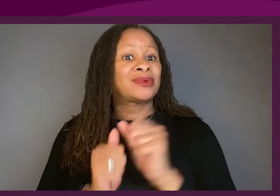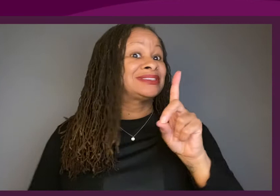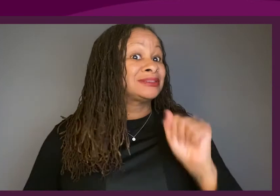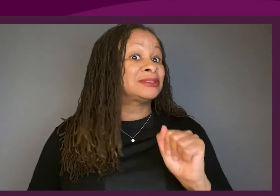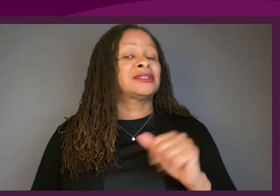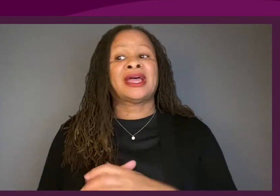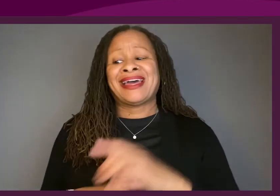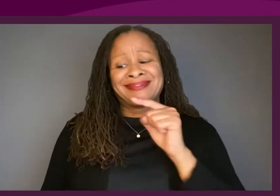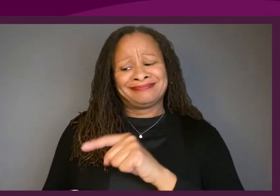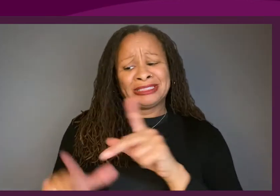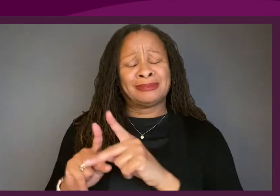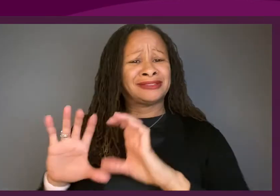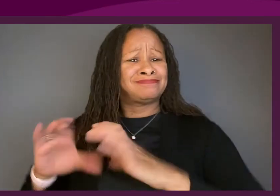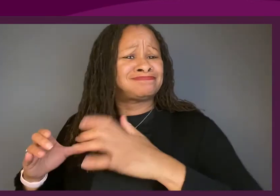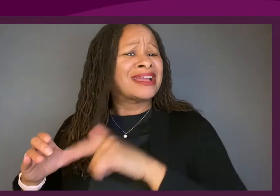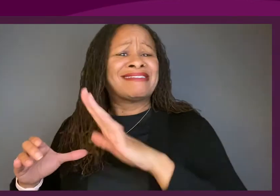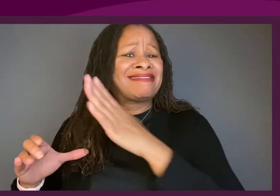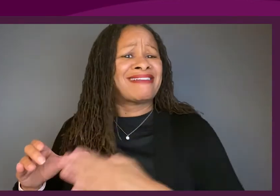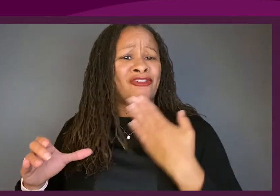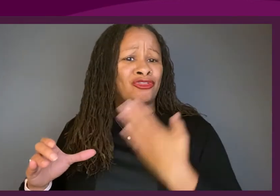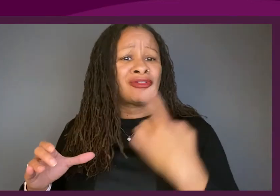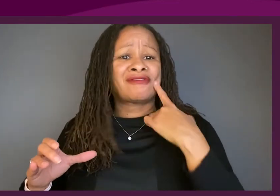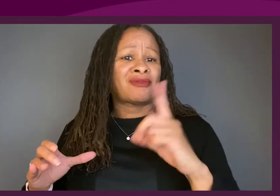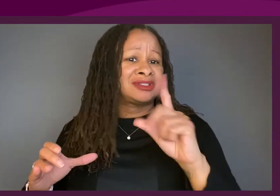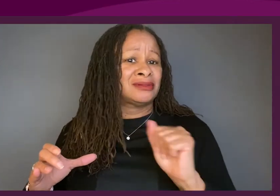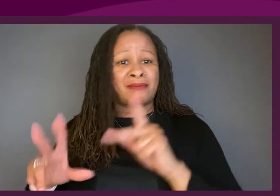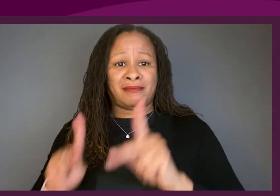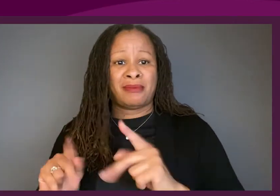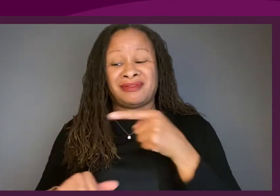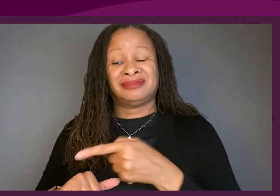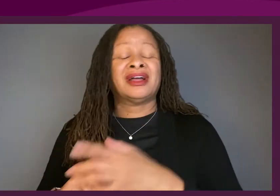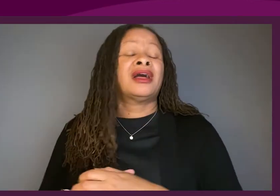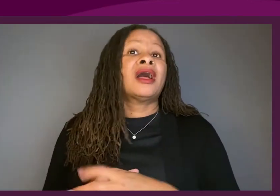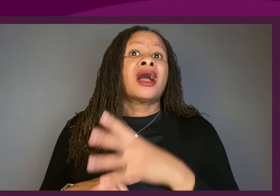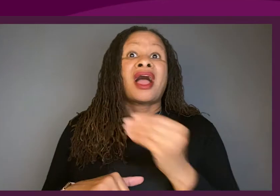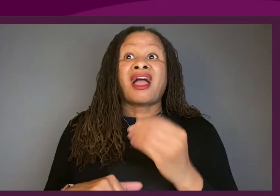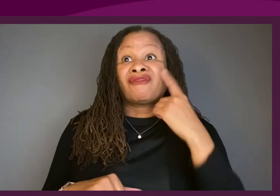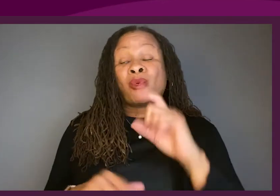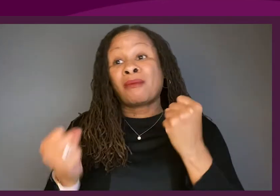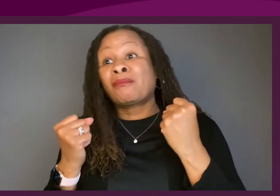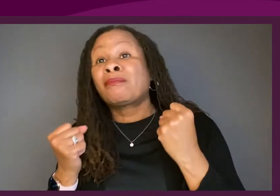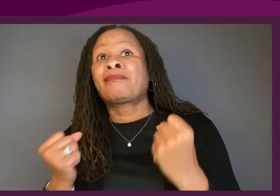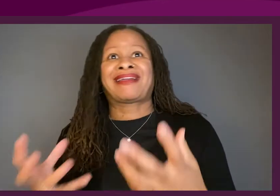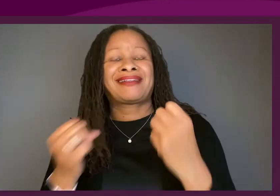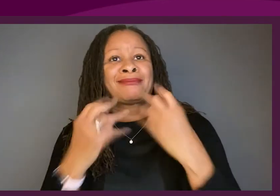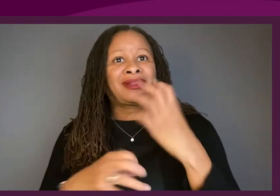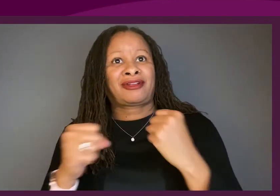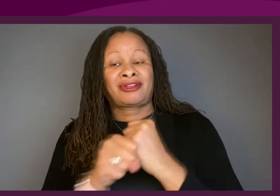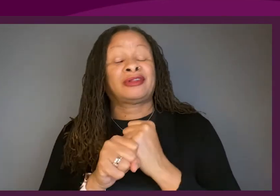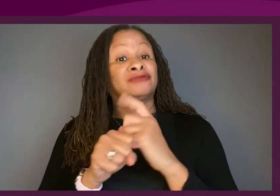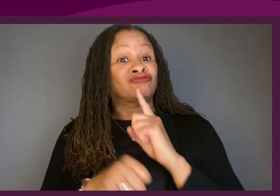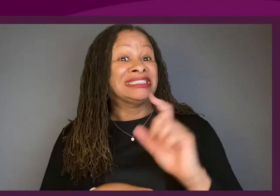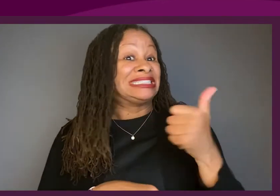It has never been a good place for people with disabilities to be, and for many, many